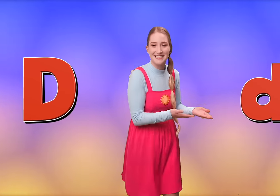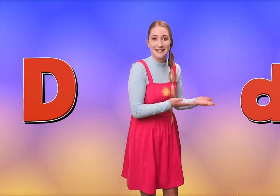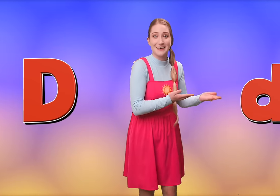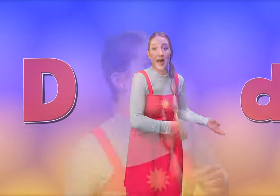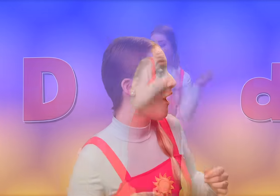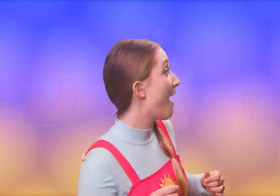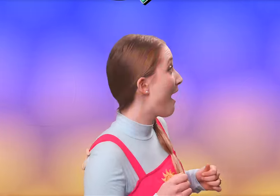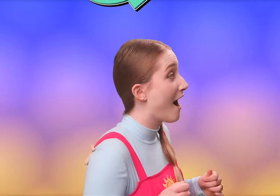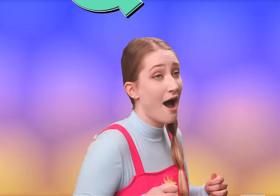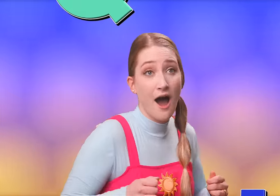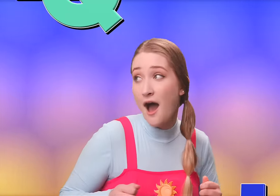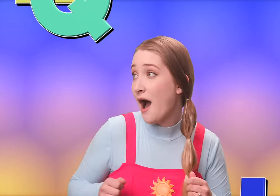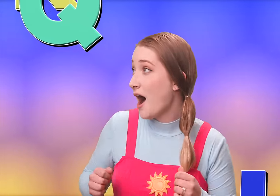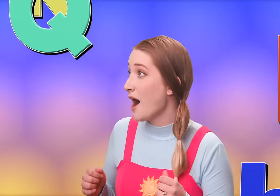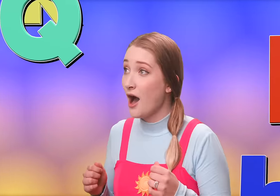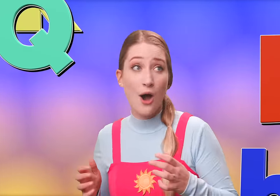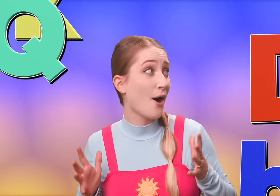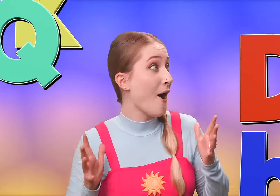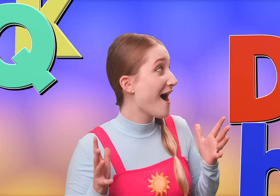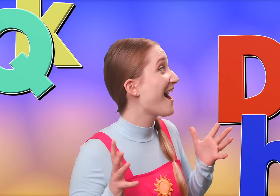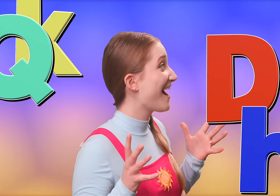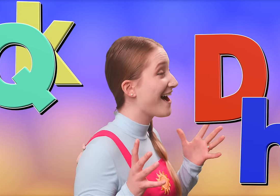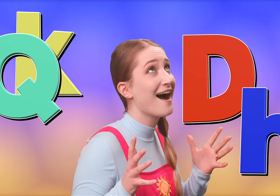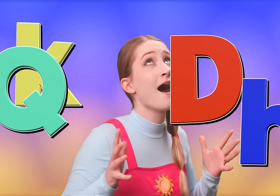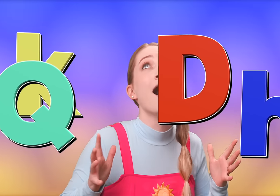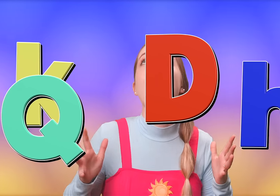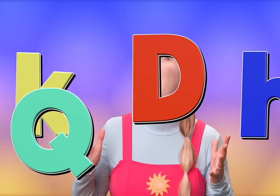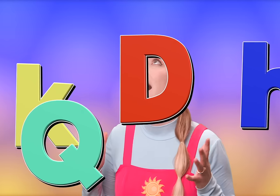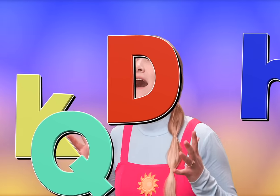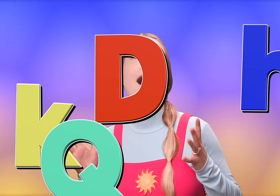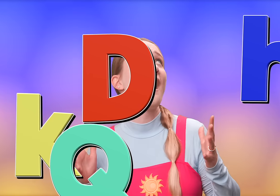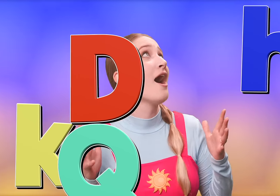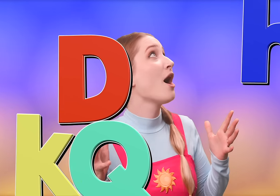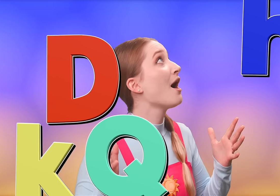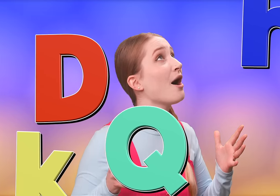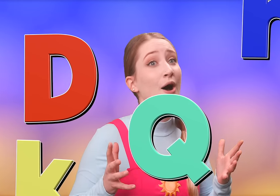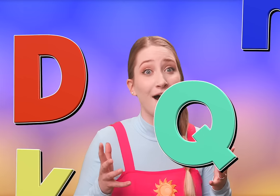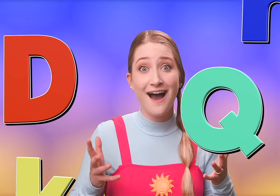T uppercase, lowercase, uppercase, lowercase,